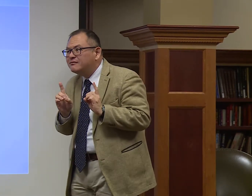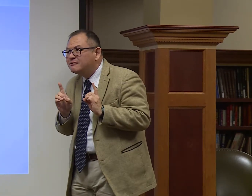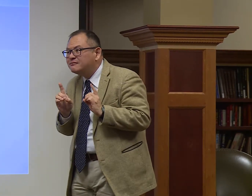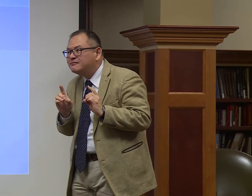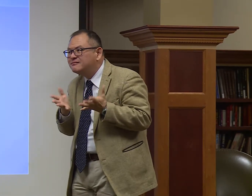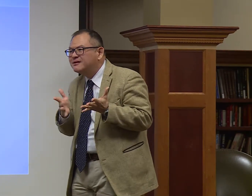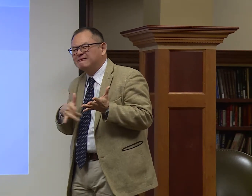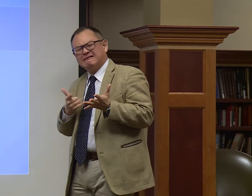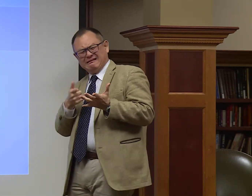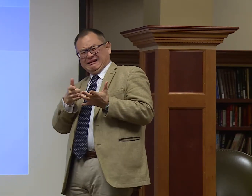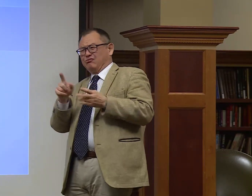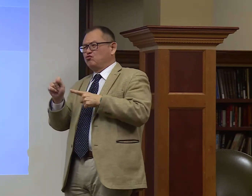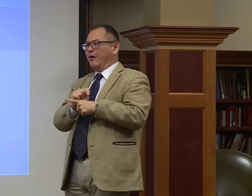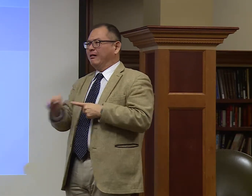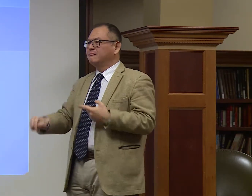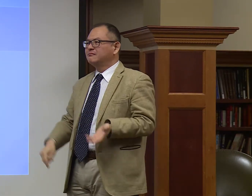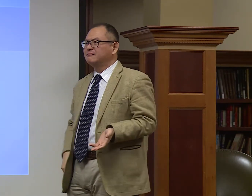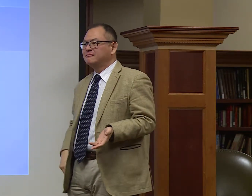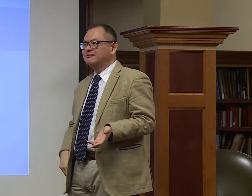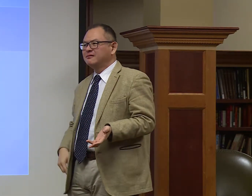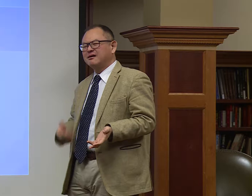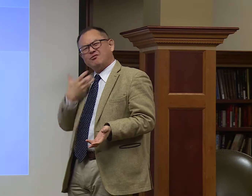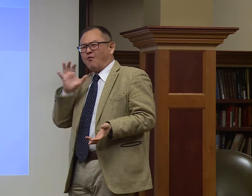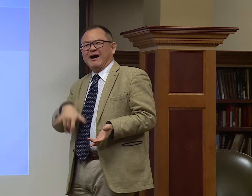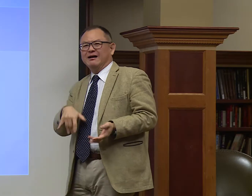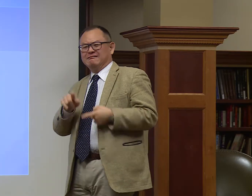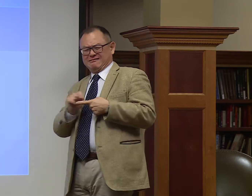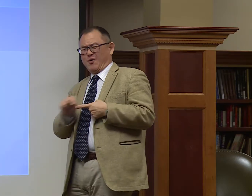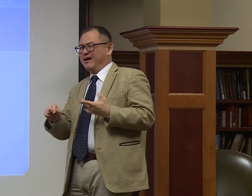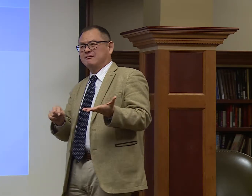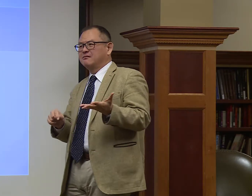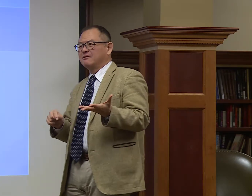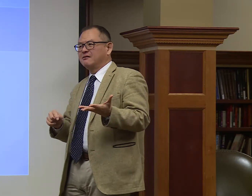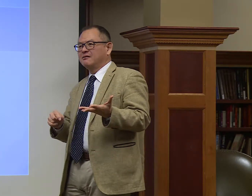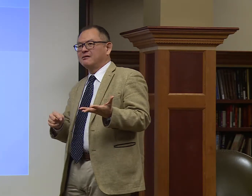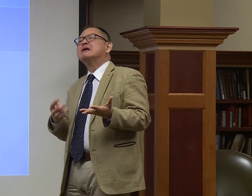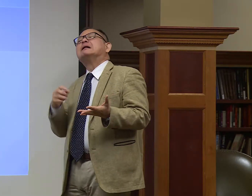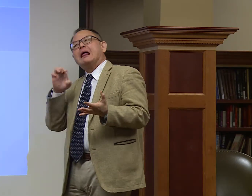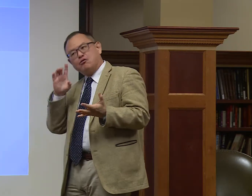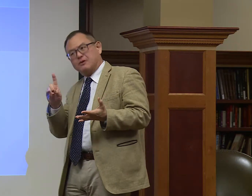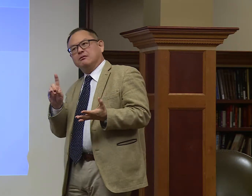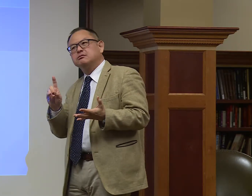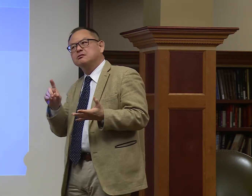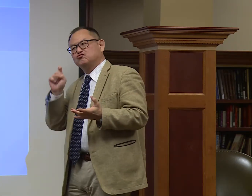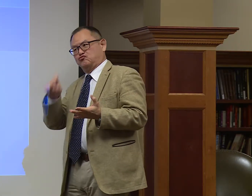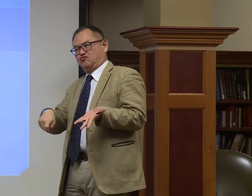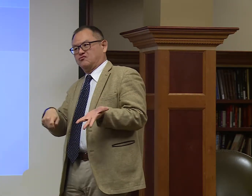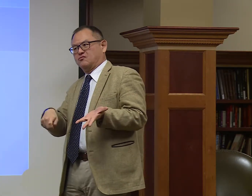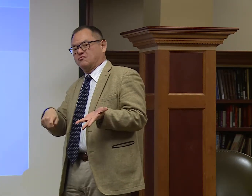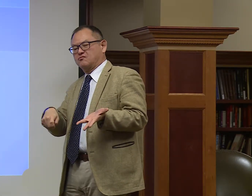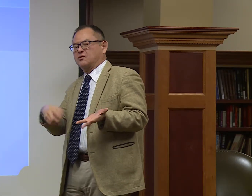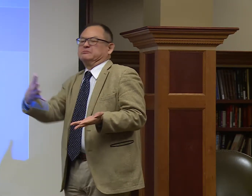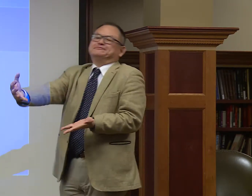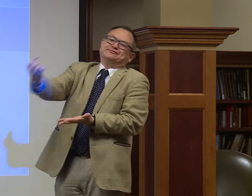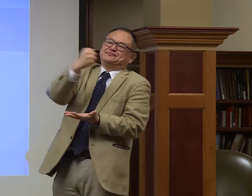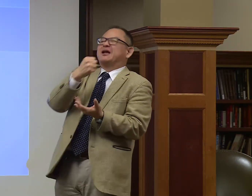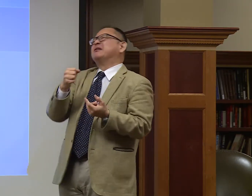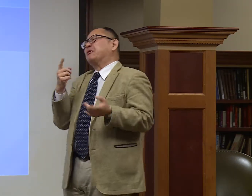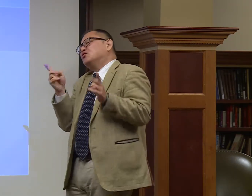or training that I needed. She did not want me to just get some type of vocational training.